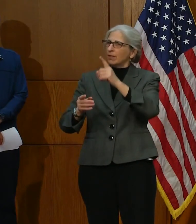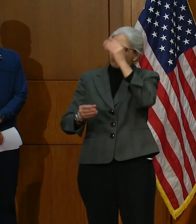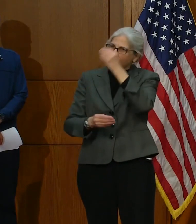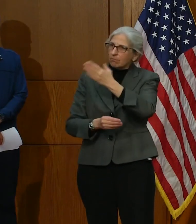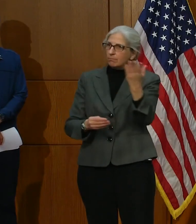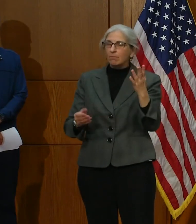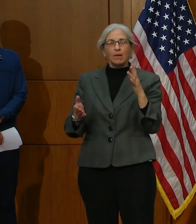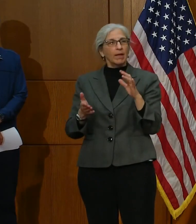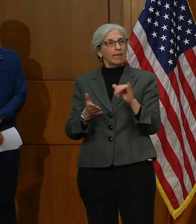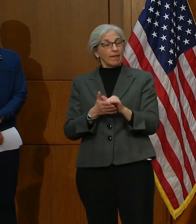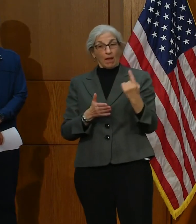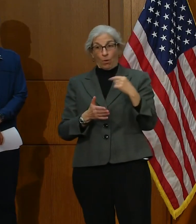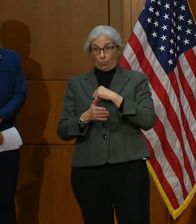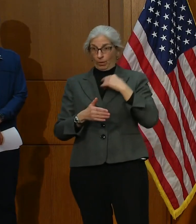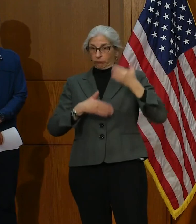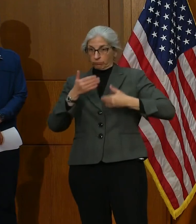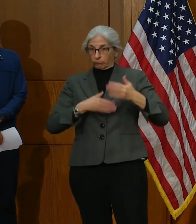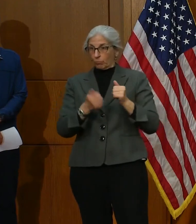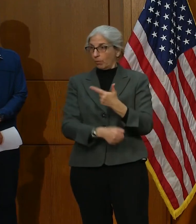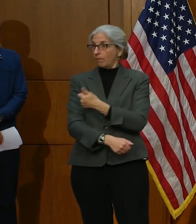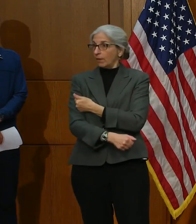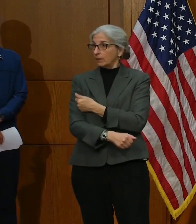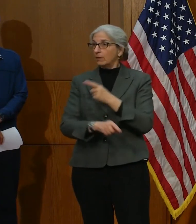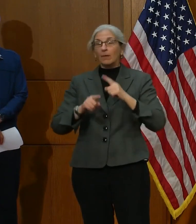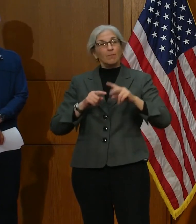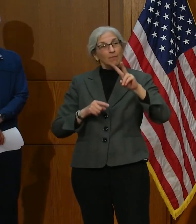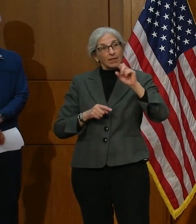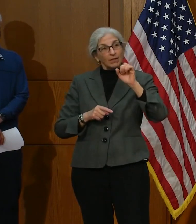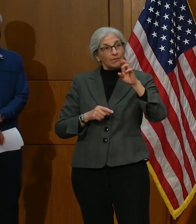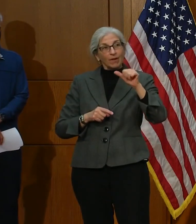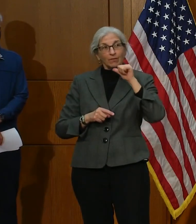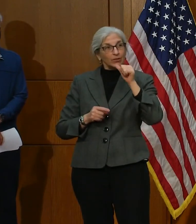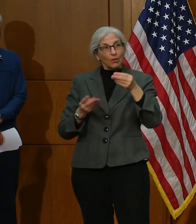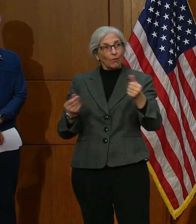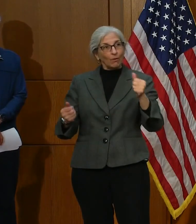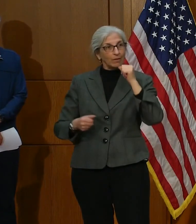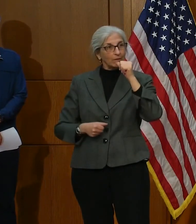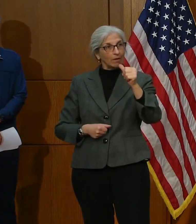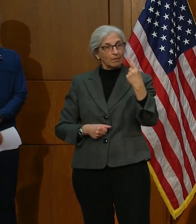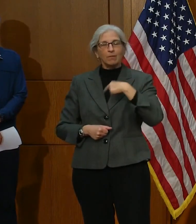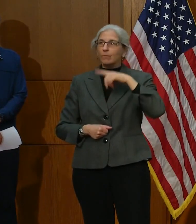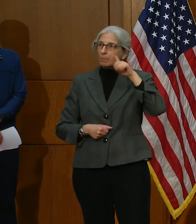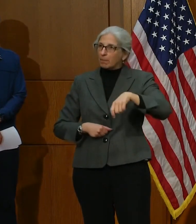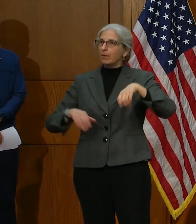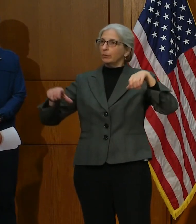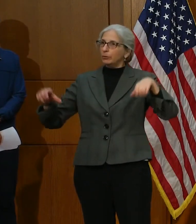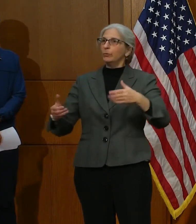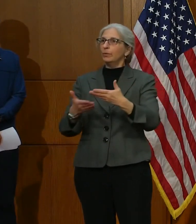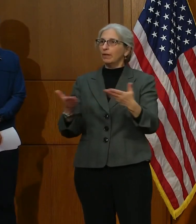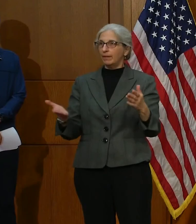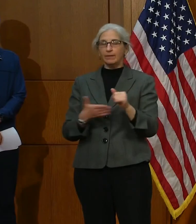FORWARD WITH OUR VACCINATION PROCESS. THIS VIRUS IS STILL